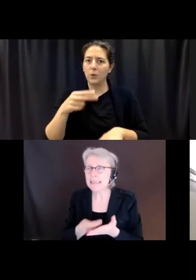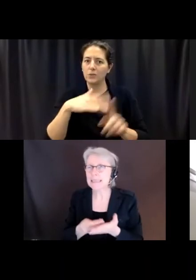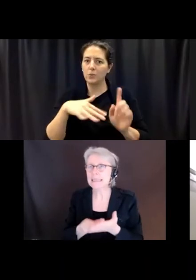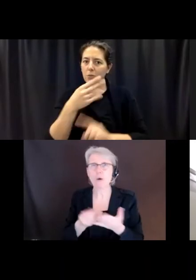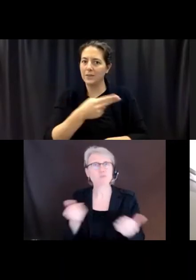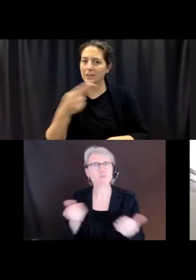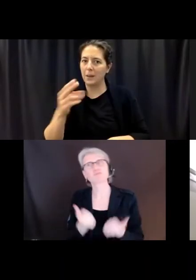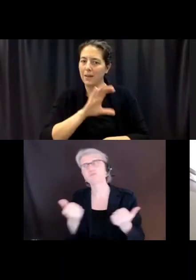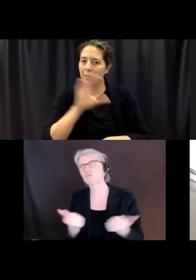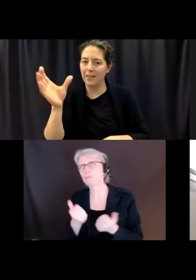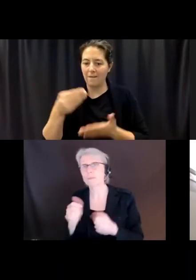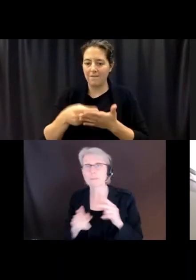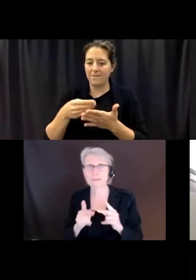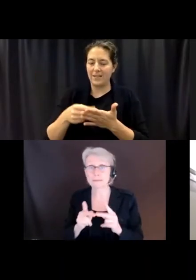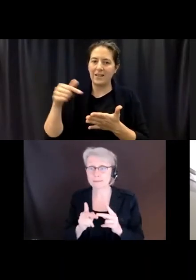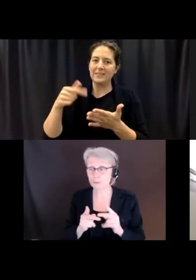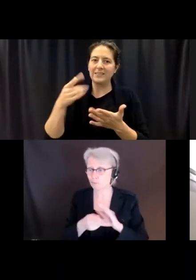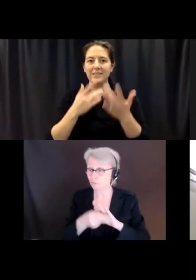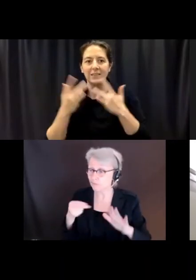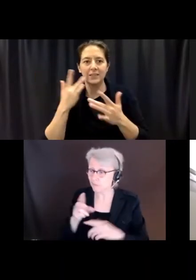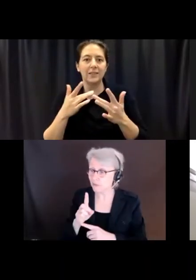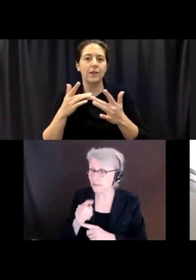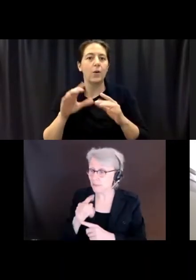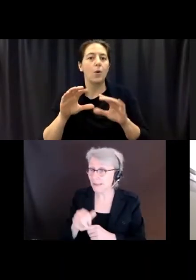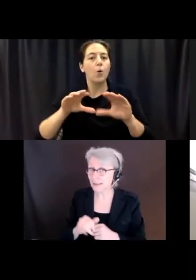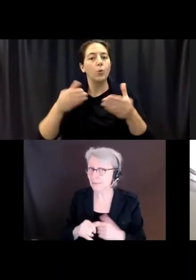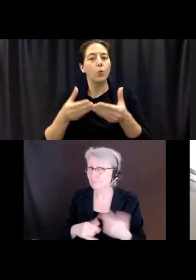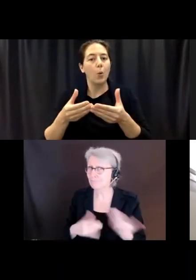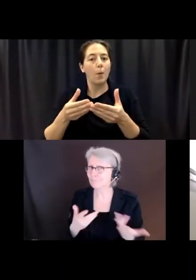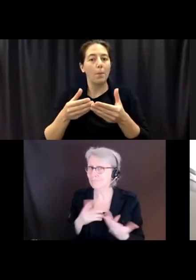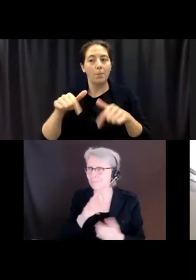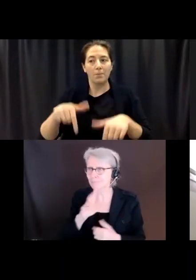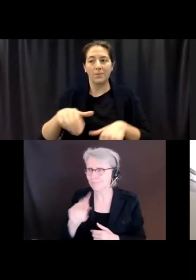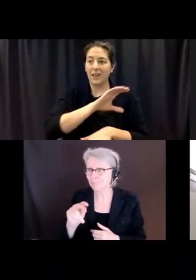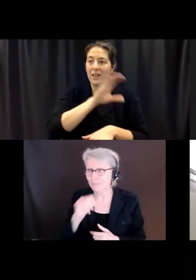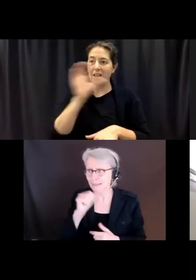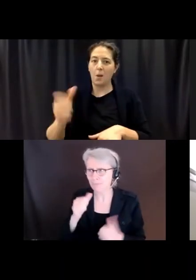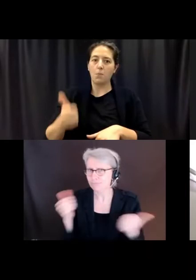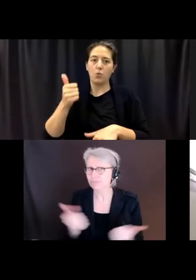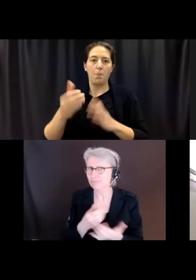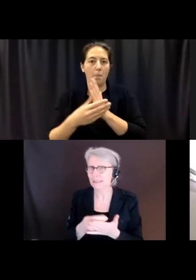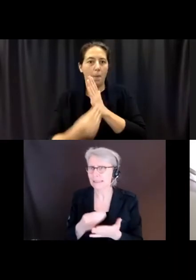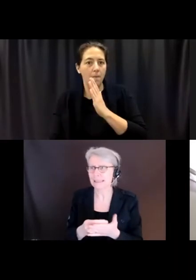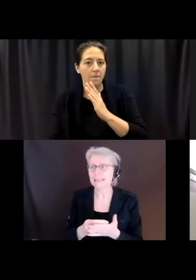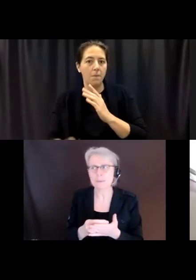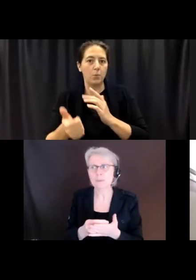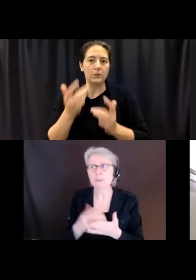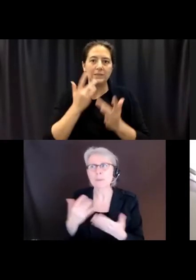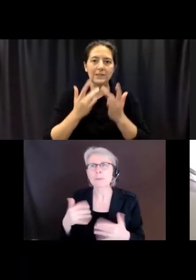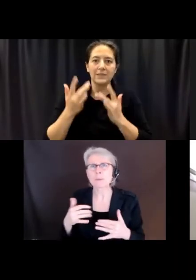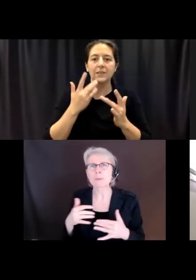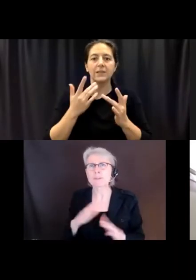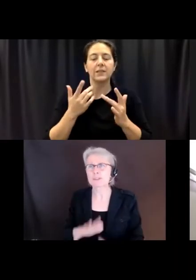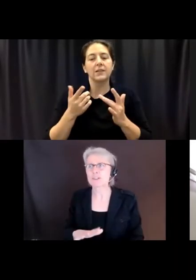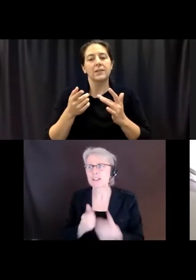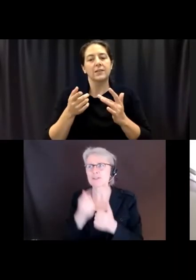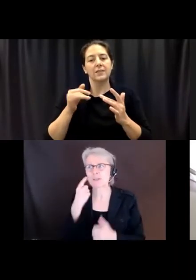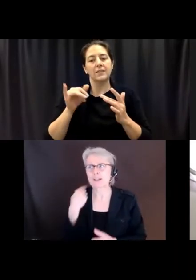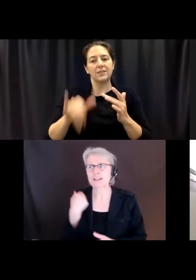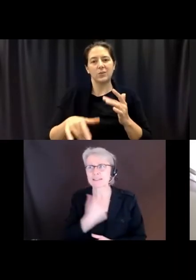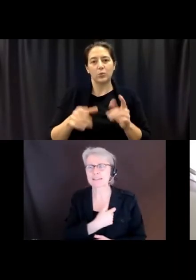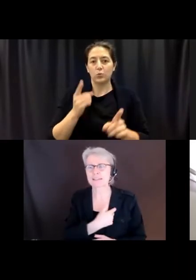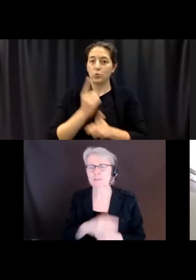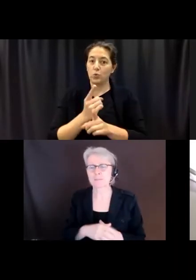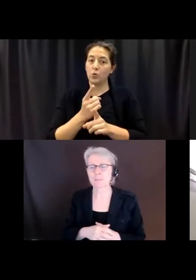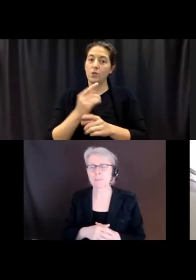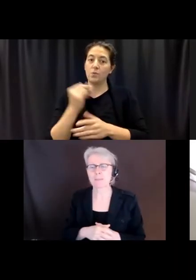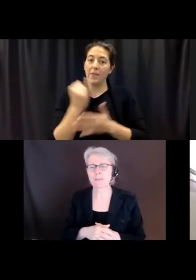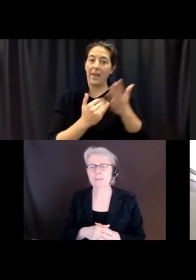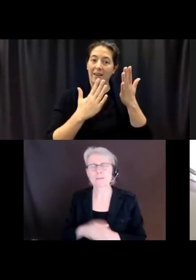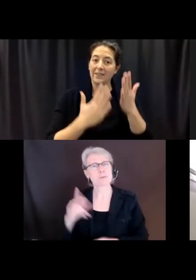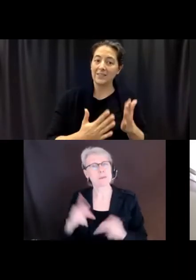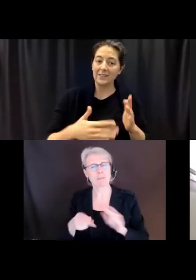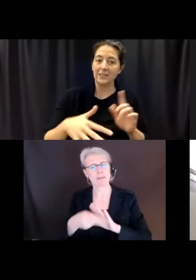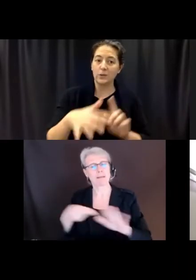DISABLED PEOPLE. THIS IS A BIG CHALLENGE. SO OFTEN DISABLED PEOPLE DON'T HAVE MUCH FUNDS,